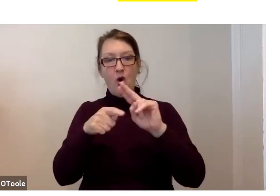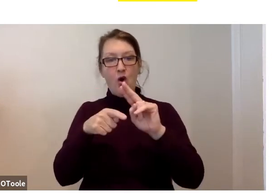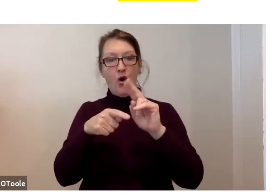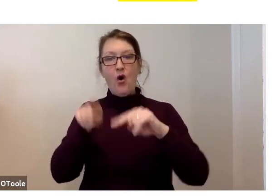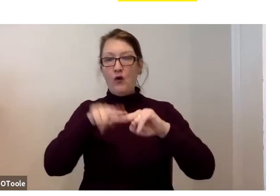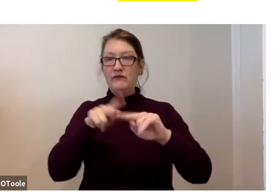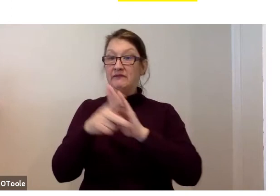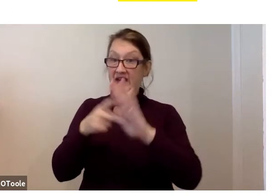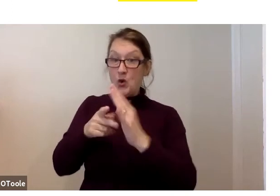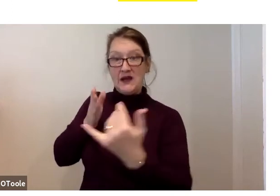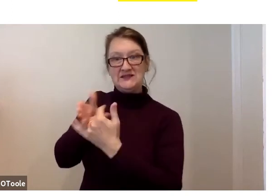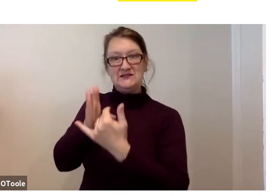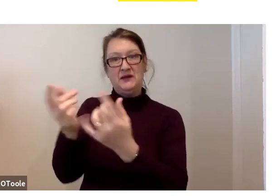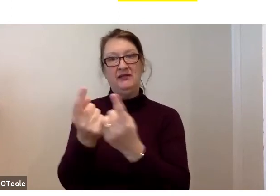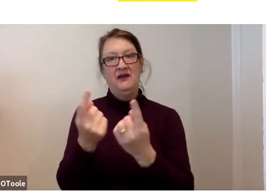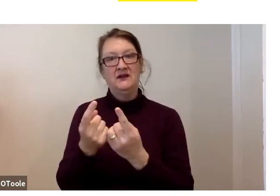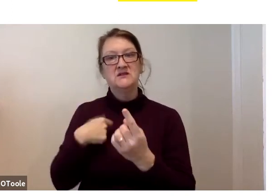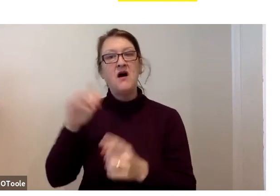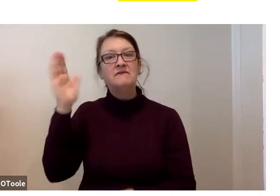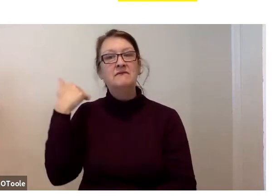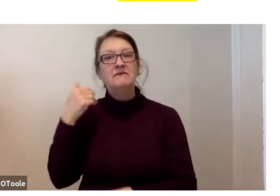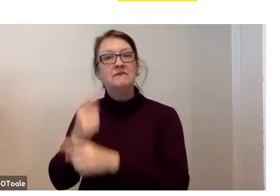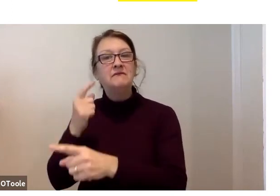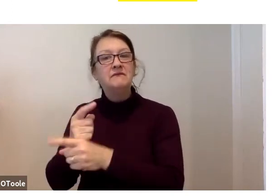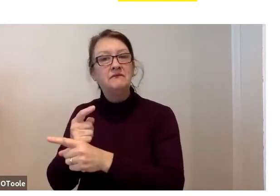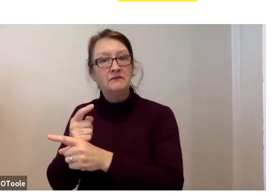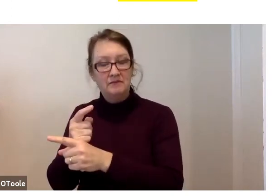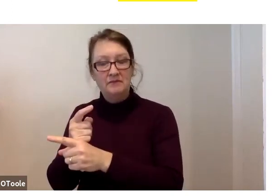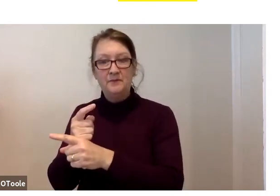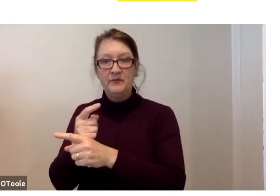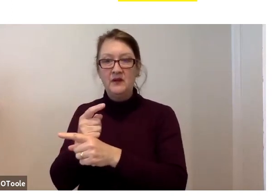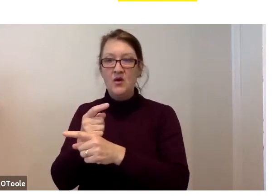was talking about before or graphic things to the stories.